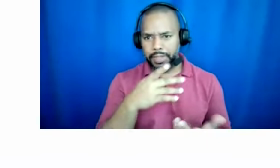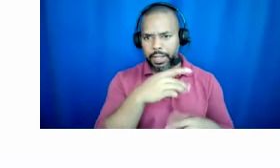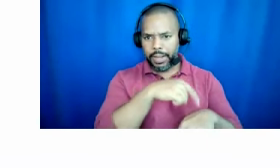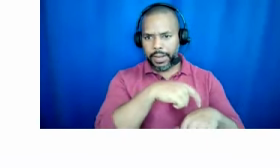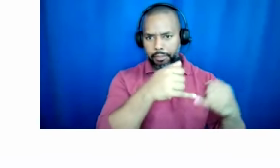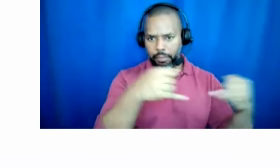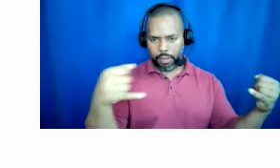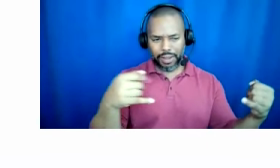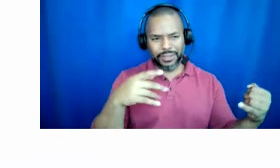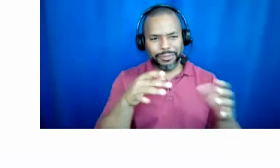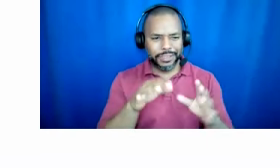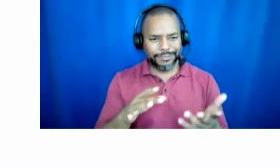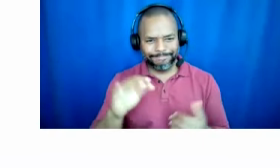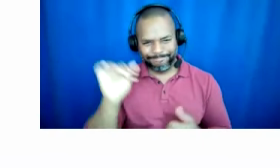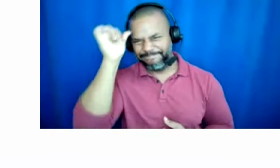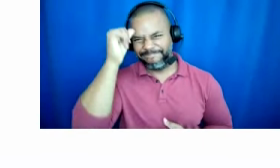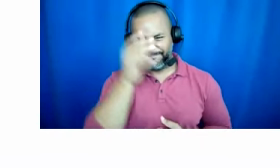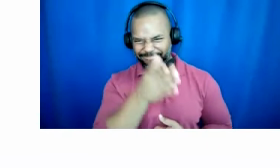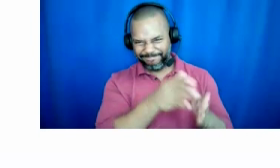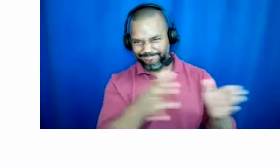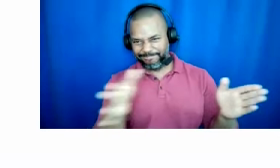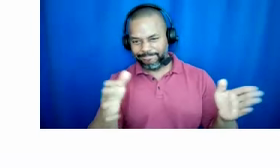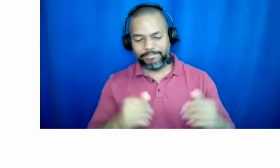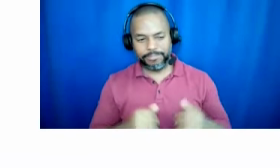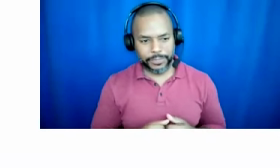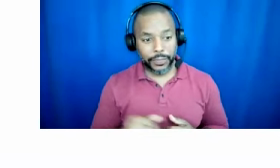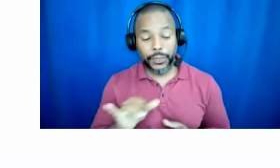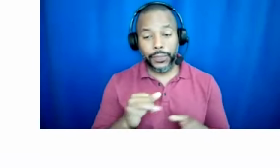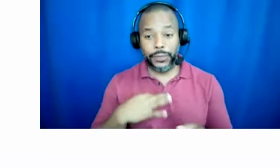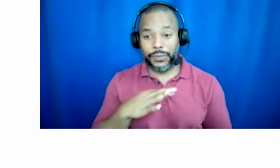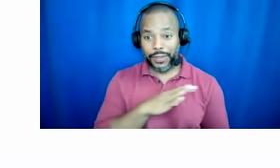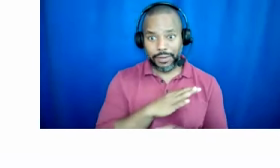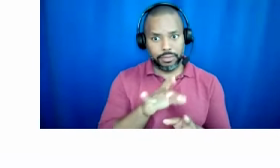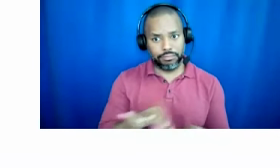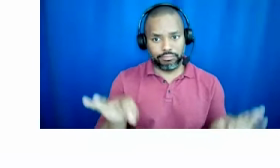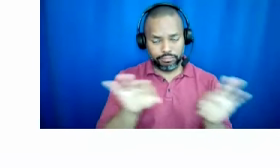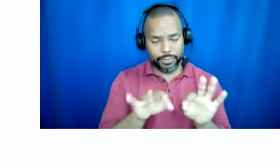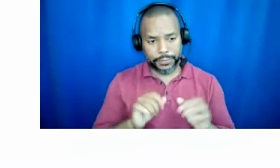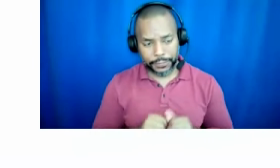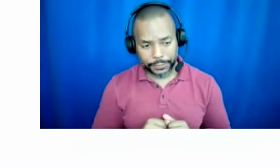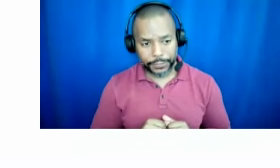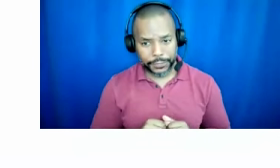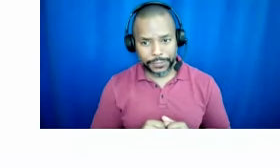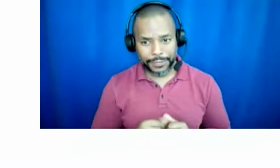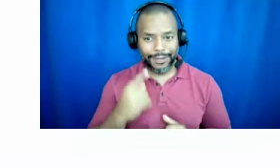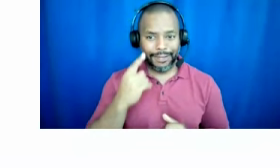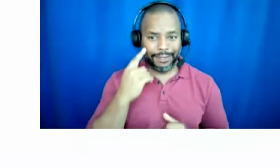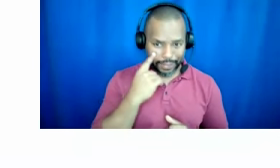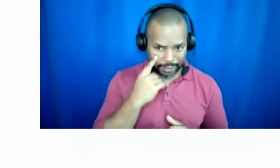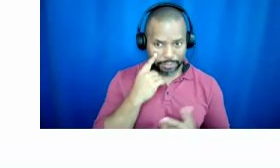And of course with faculty positions, one of the things that's noteworthy is that we're talking about a whole year in advance,